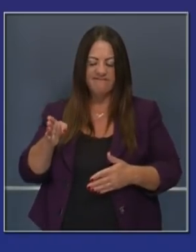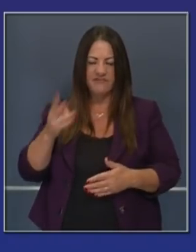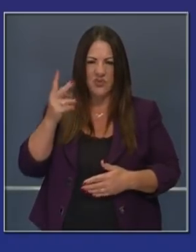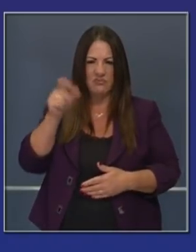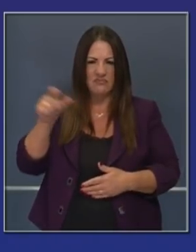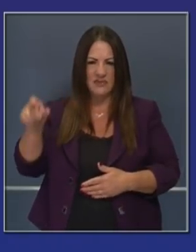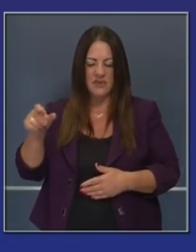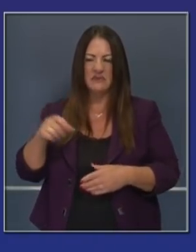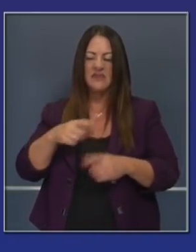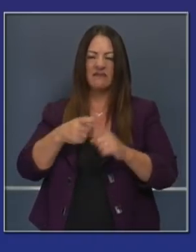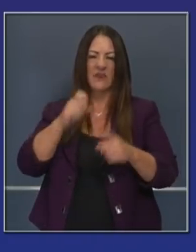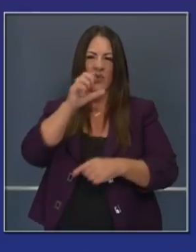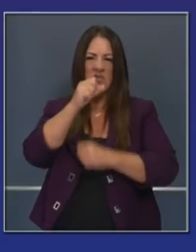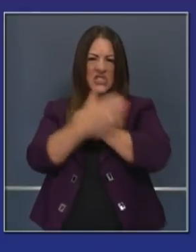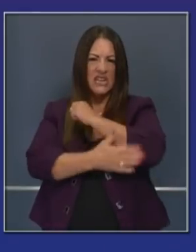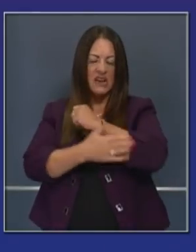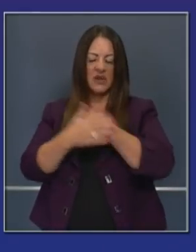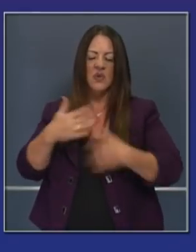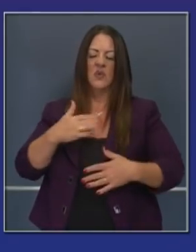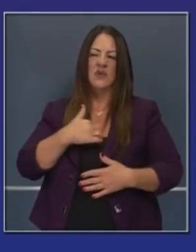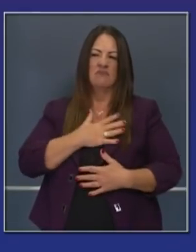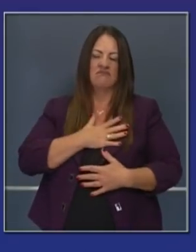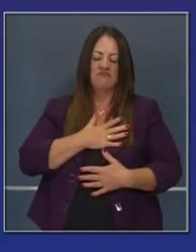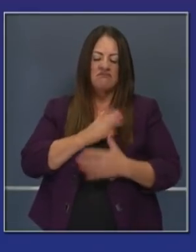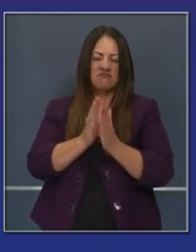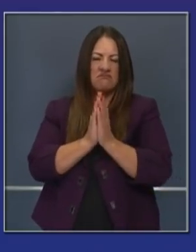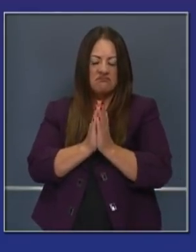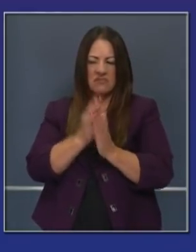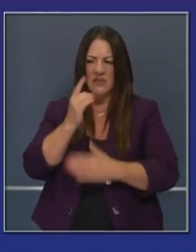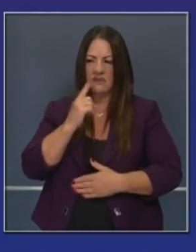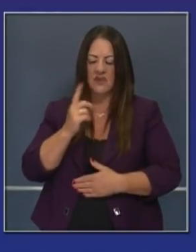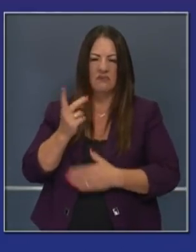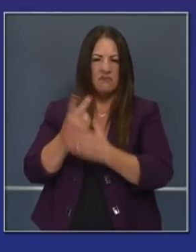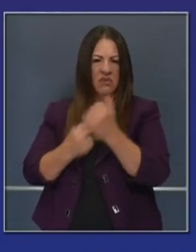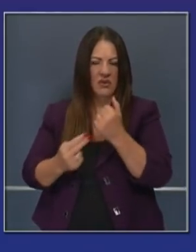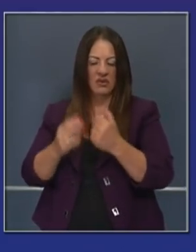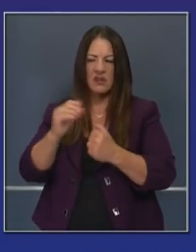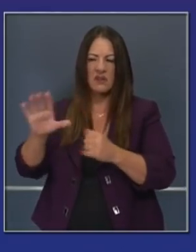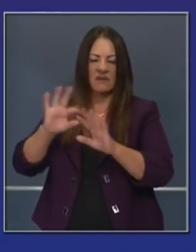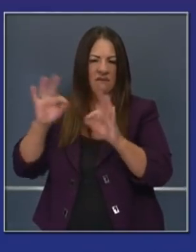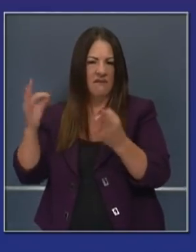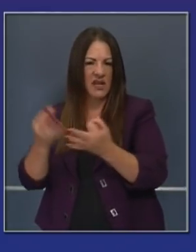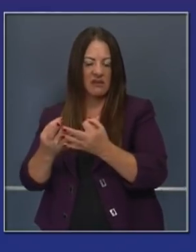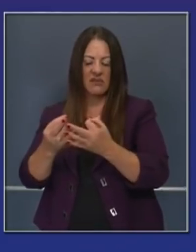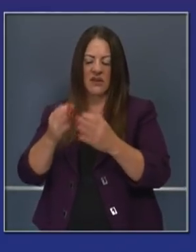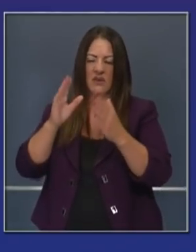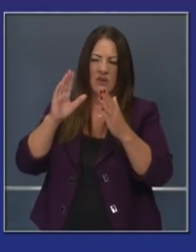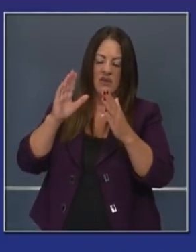AND ALSO A SOMBER POINT. WE HAVE TWO FIREFIGHTER THAT ARE IN CRITICAL CONDITION OUT